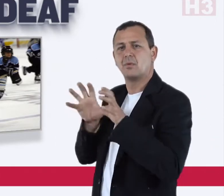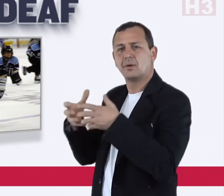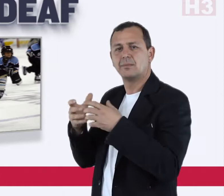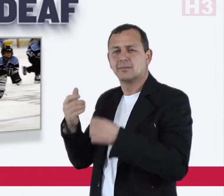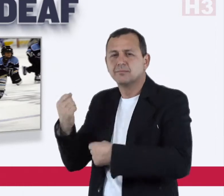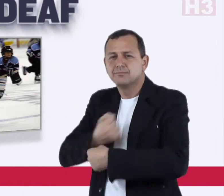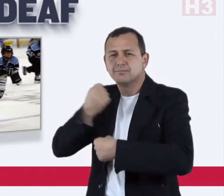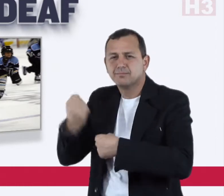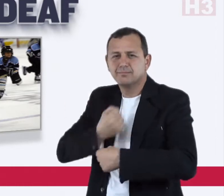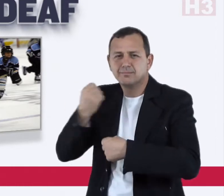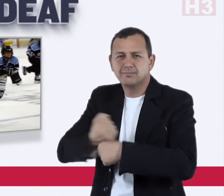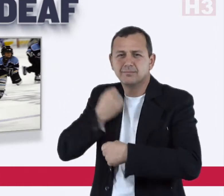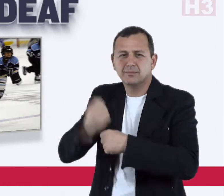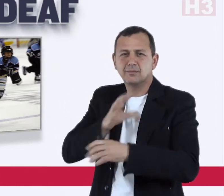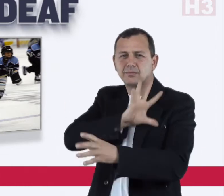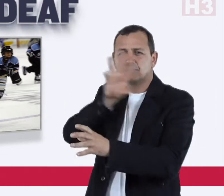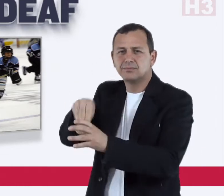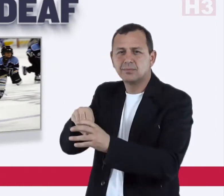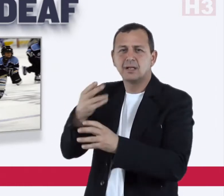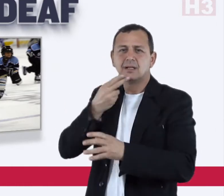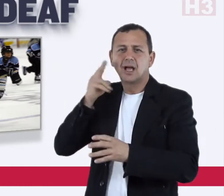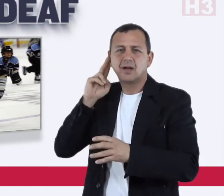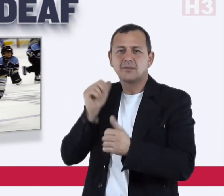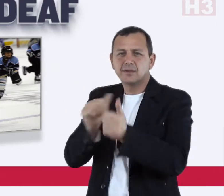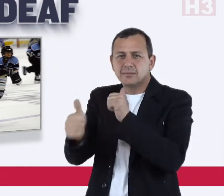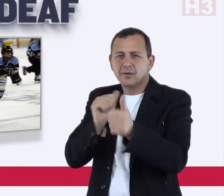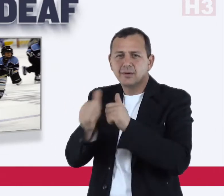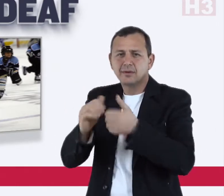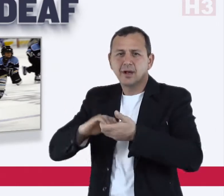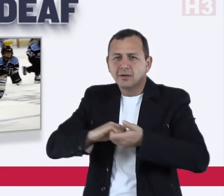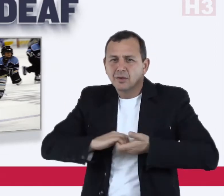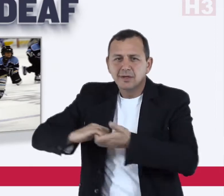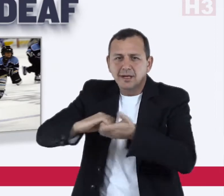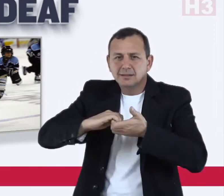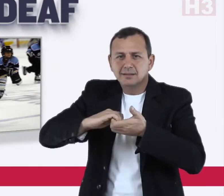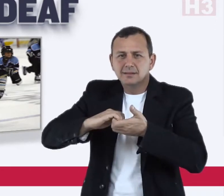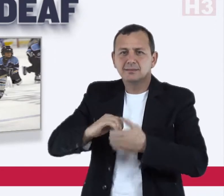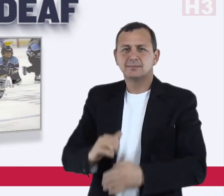group for her work in the deaf sports community.